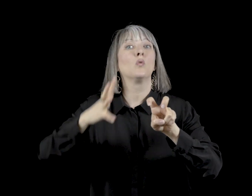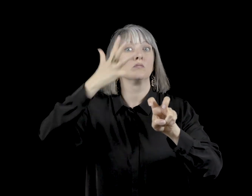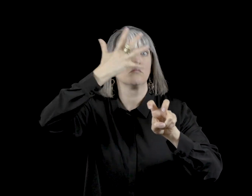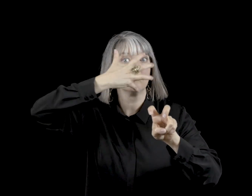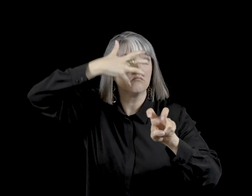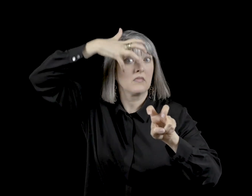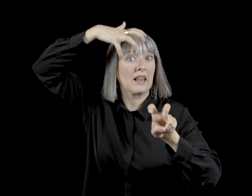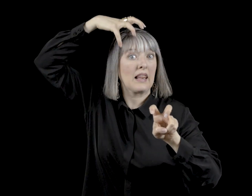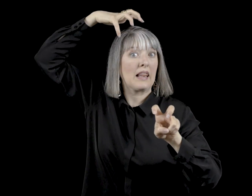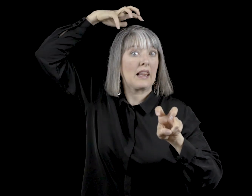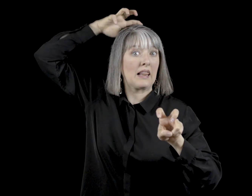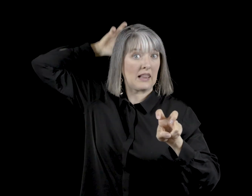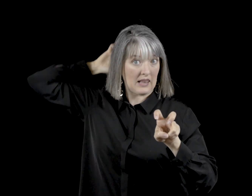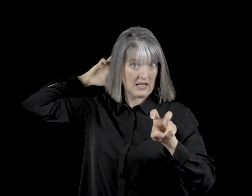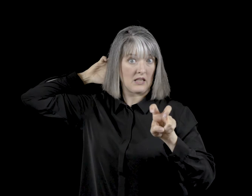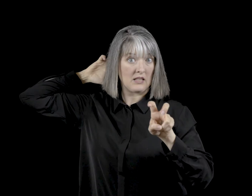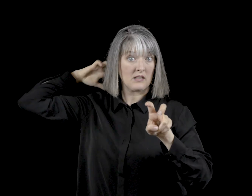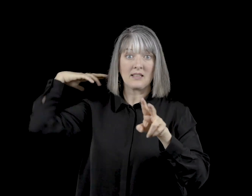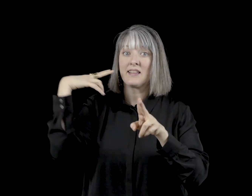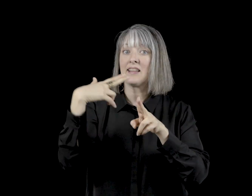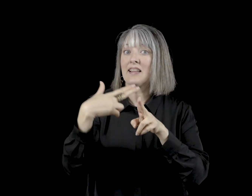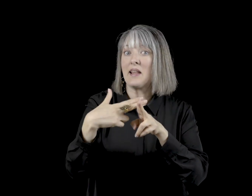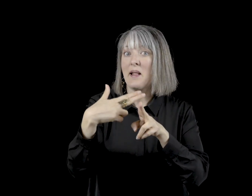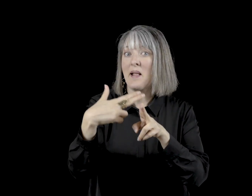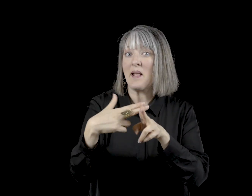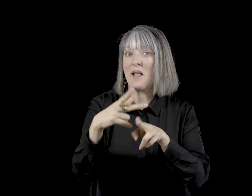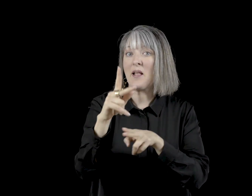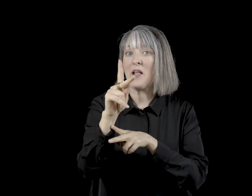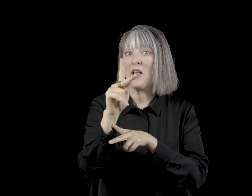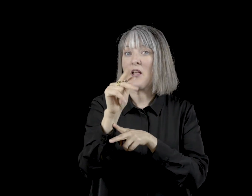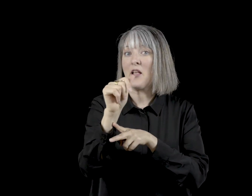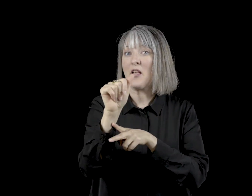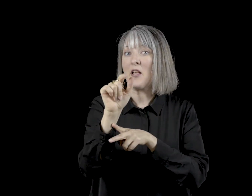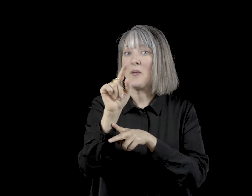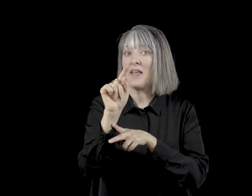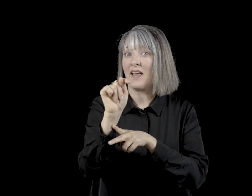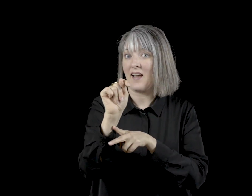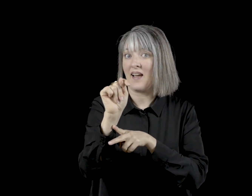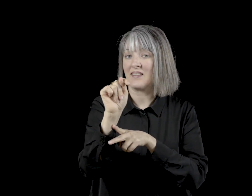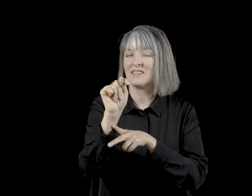LION NAME K A T